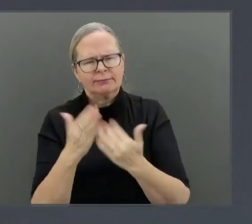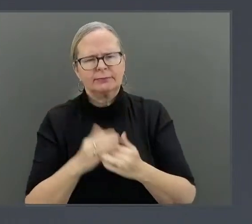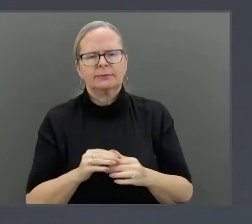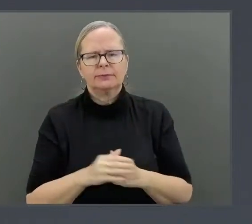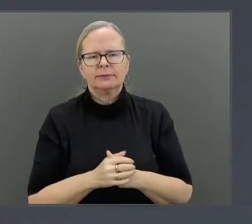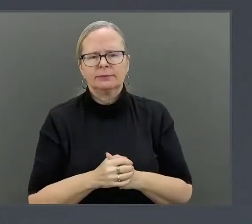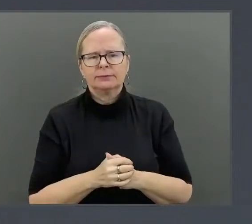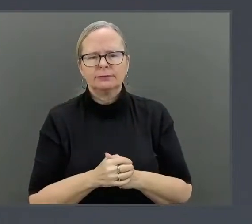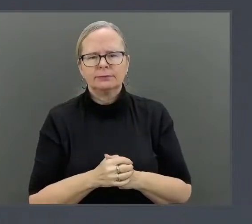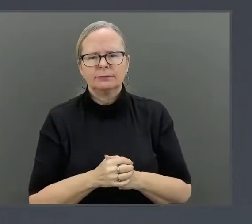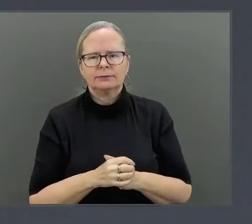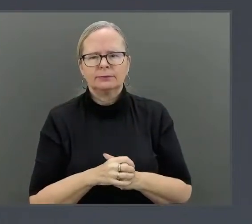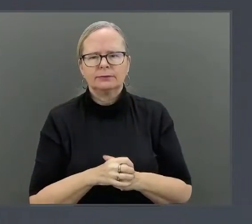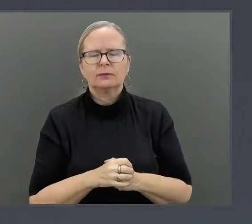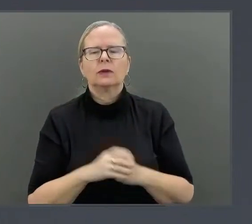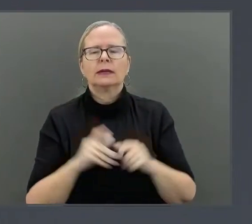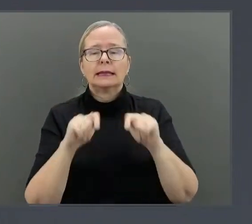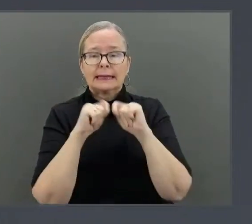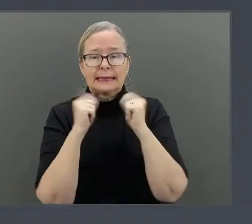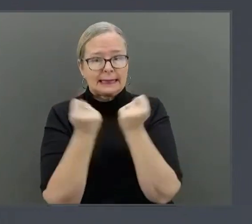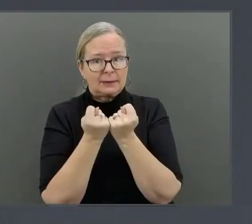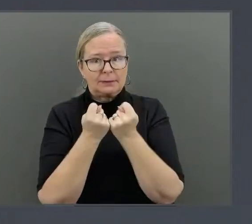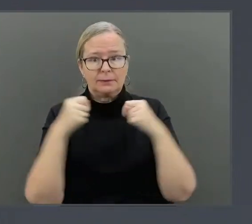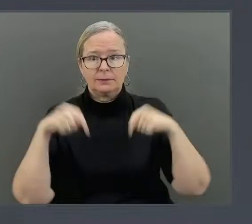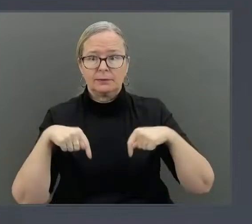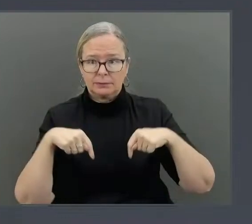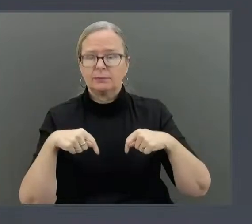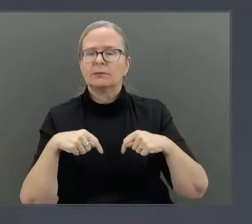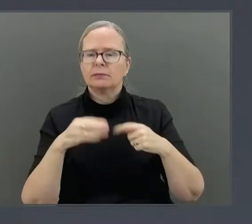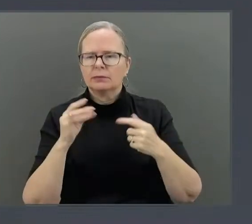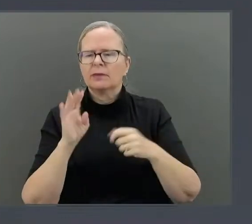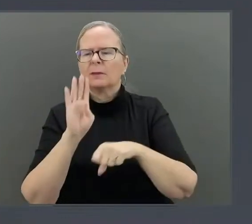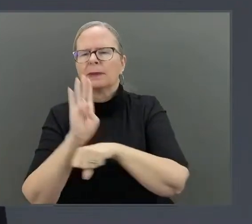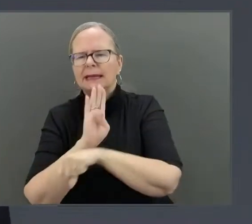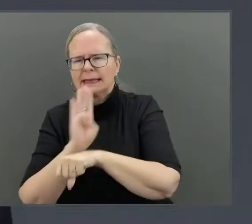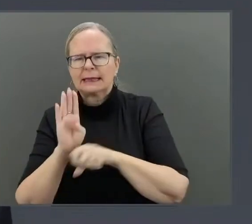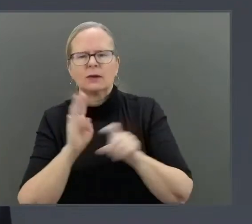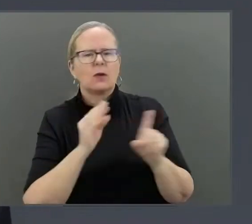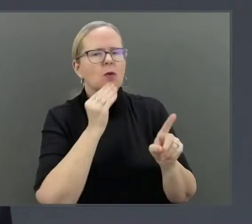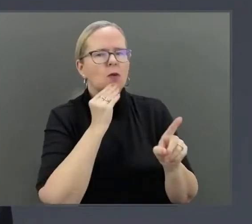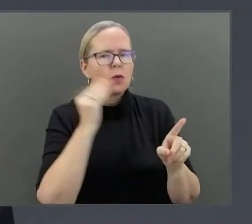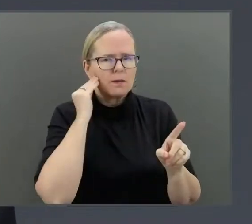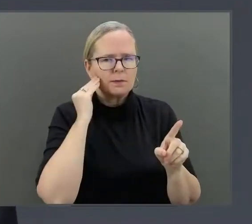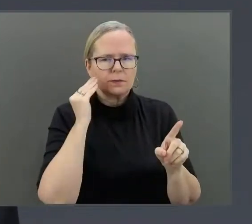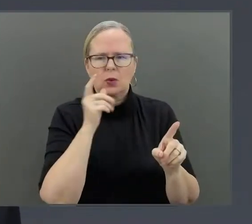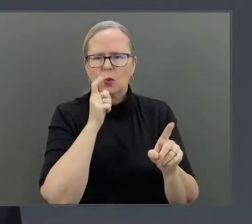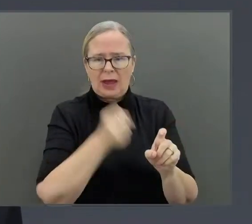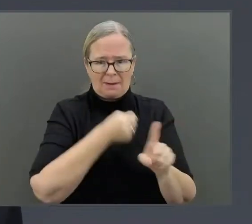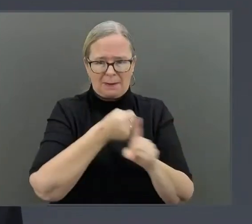and residents impacted by construction we remain committed to keeping you informed as we progress